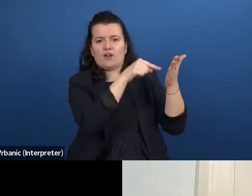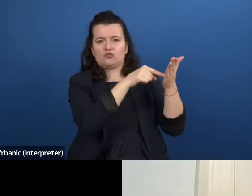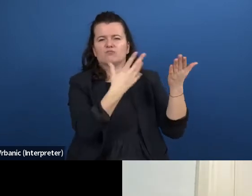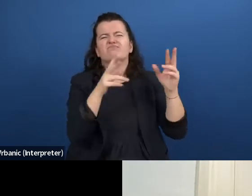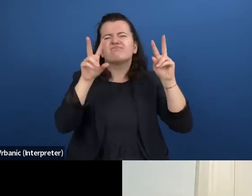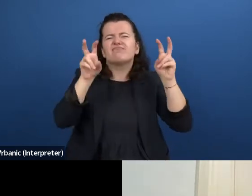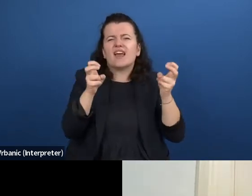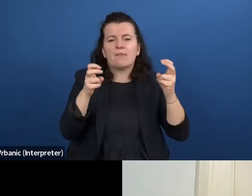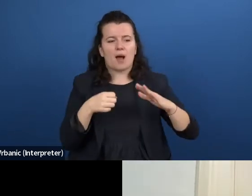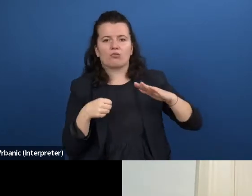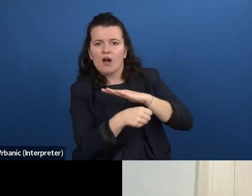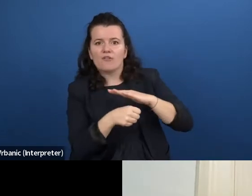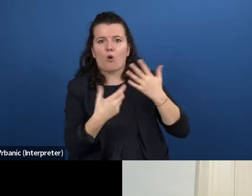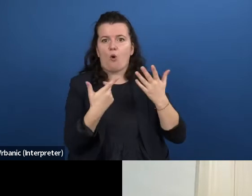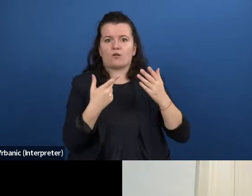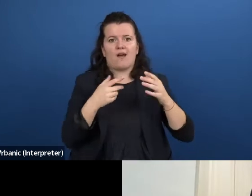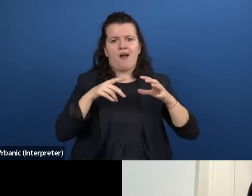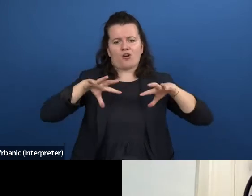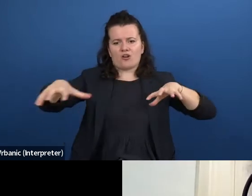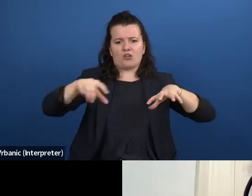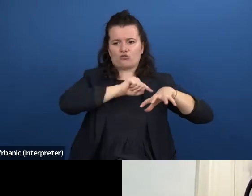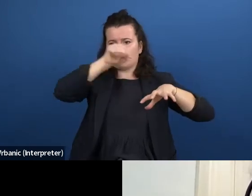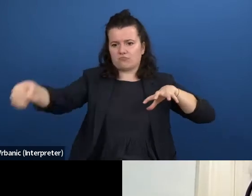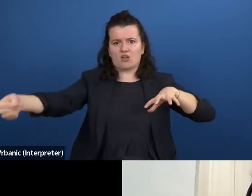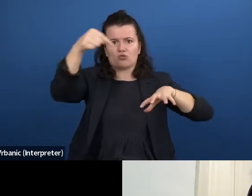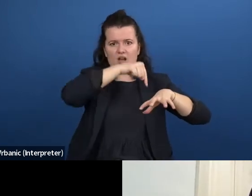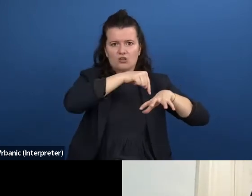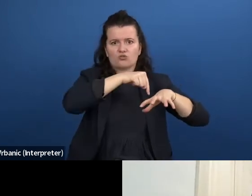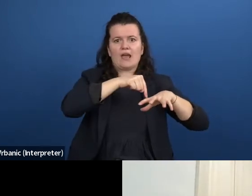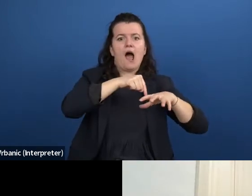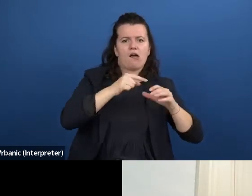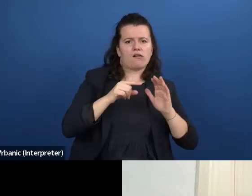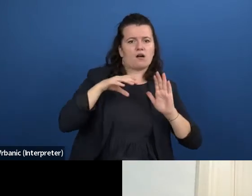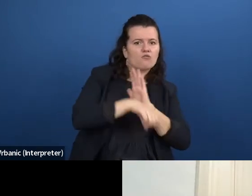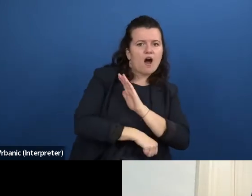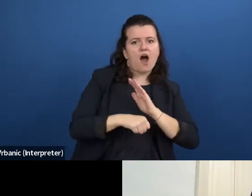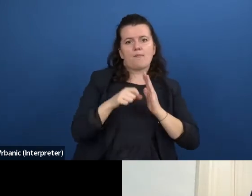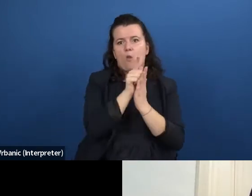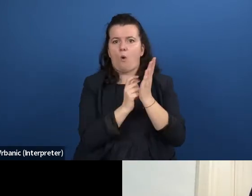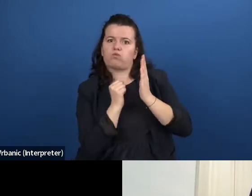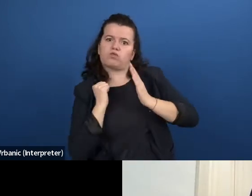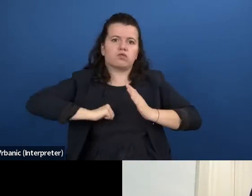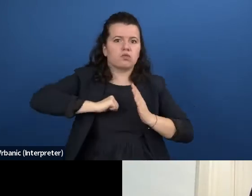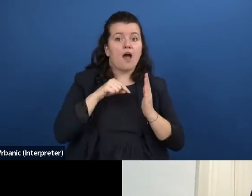and the Protocol to Prevent, Suppress, and Punish Trafficking in Persons they don't mention disability at all.